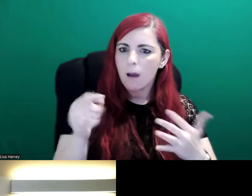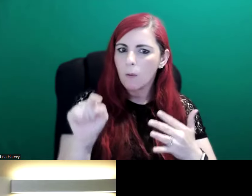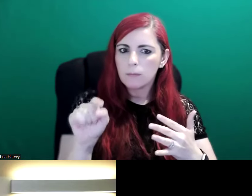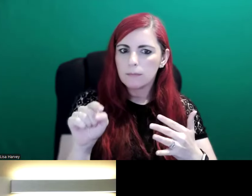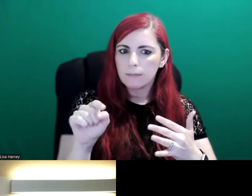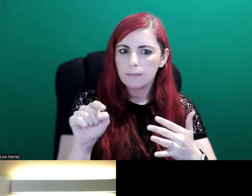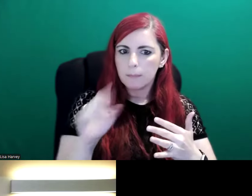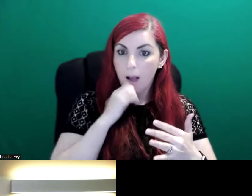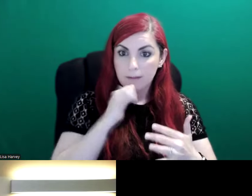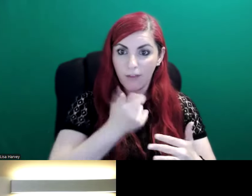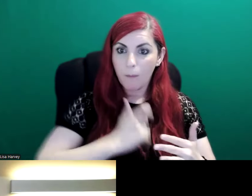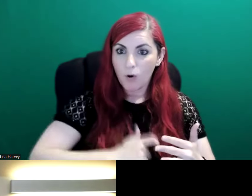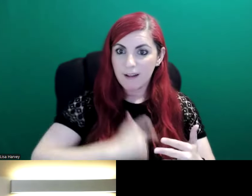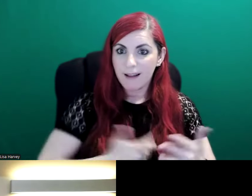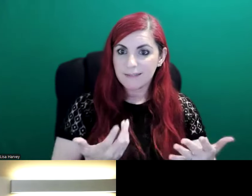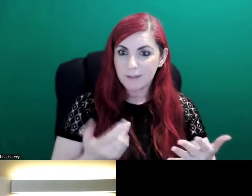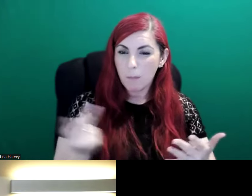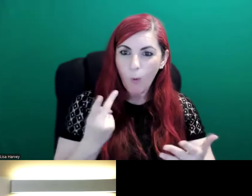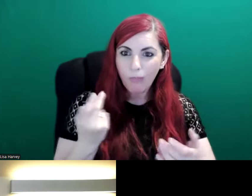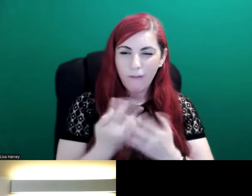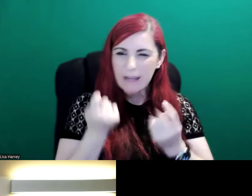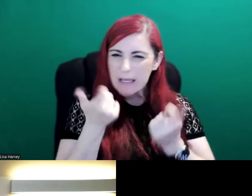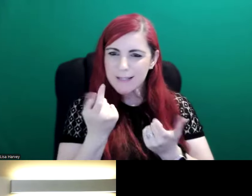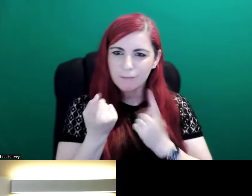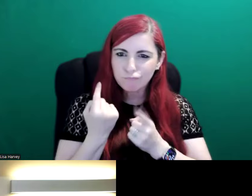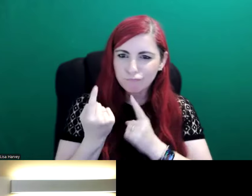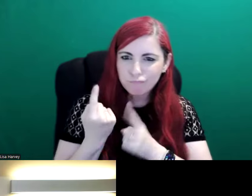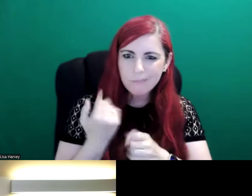of their personalities. They were very engaging, very, very sociable and warm people